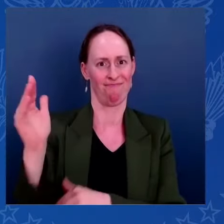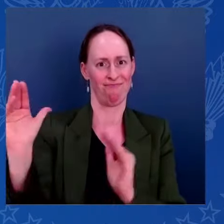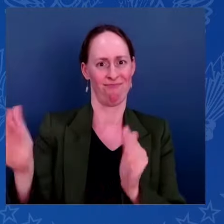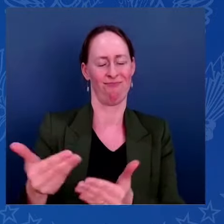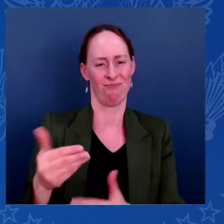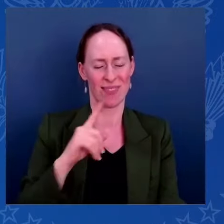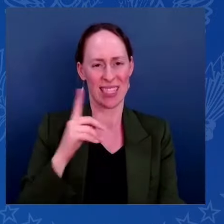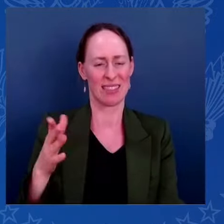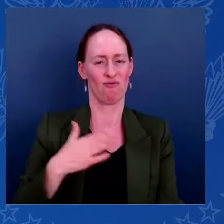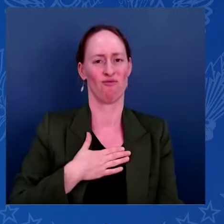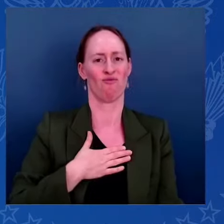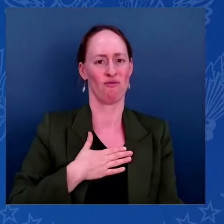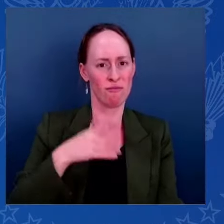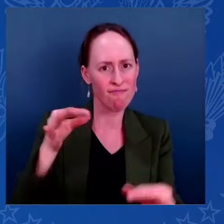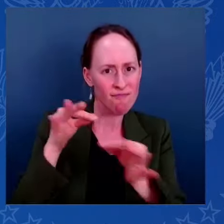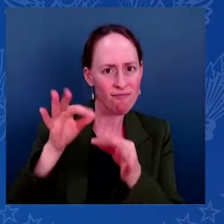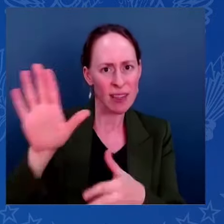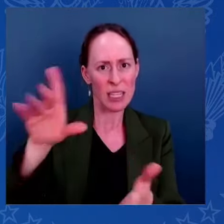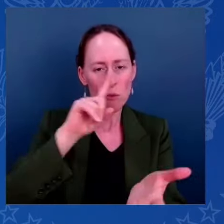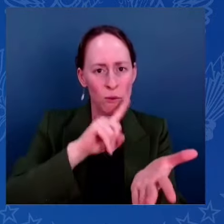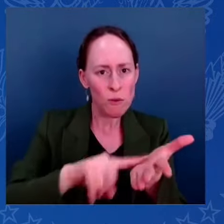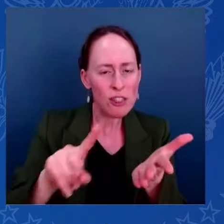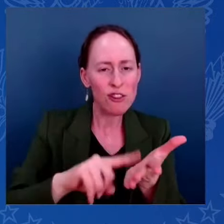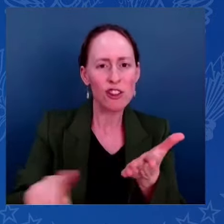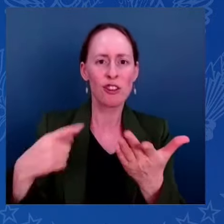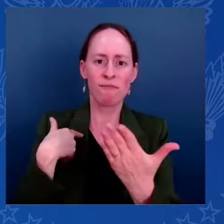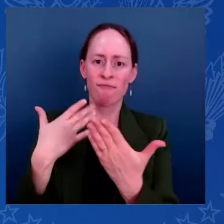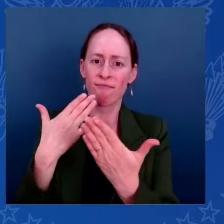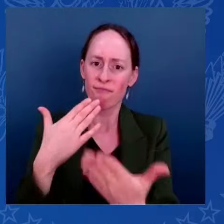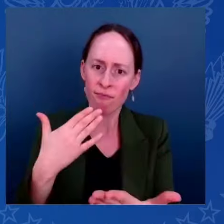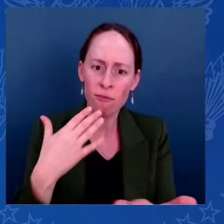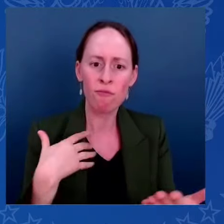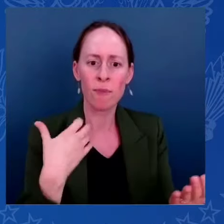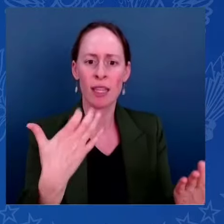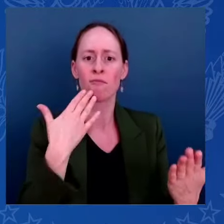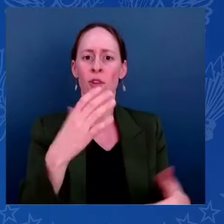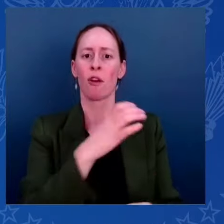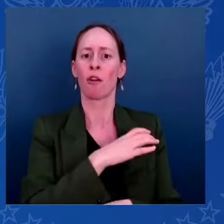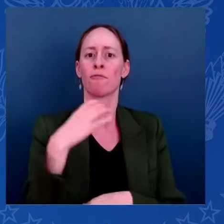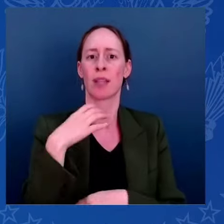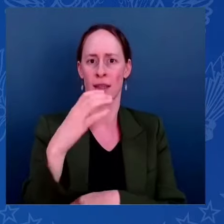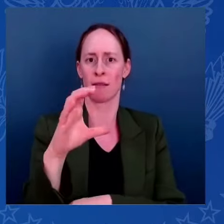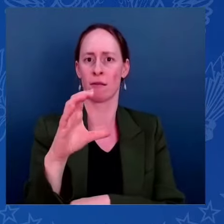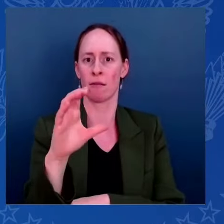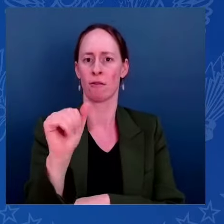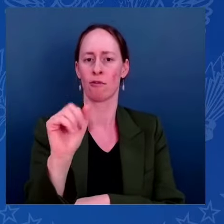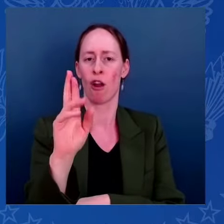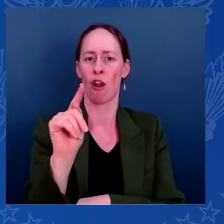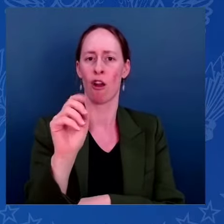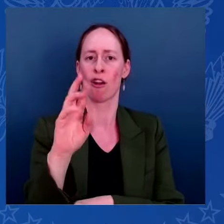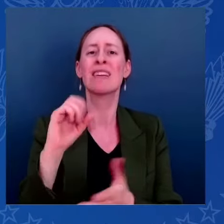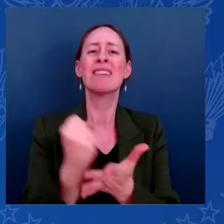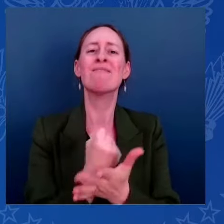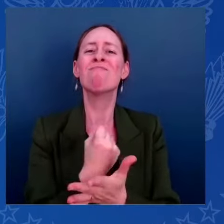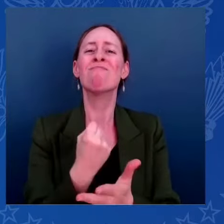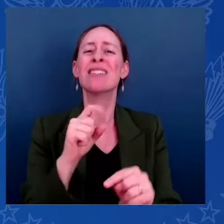And thank you, Congressman Carter, who couldn't be here today because his wife is getting promoted to major general in the United States Army.